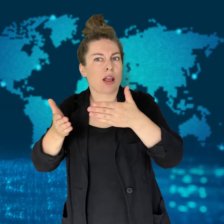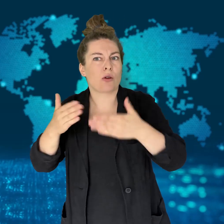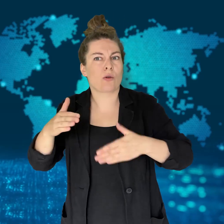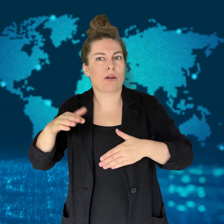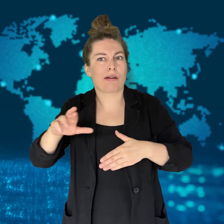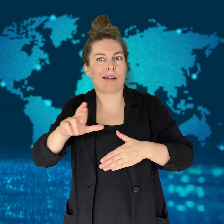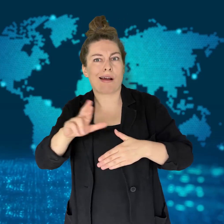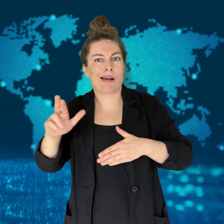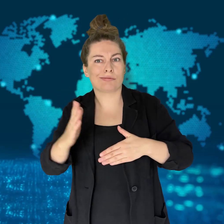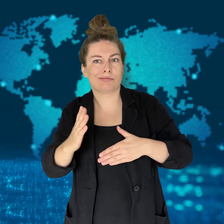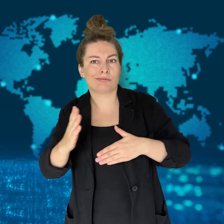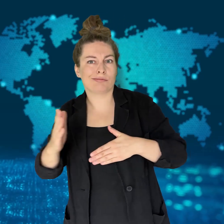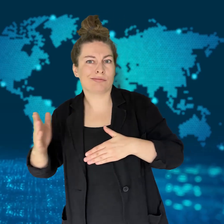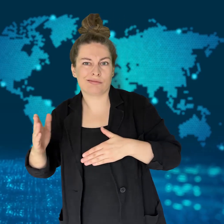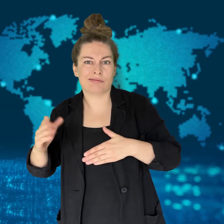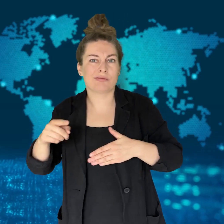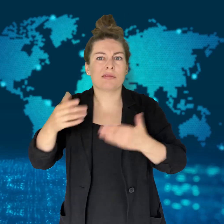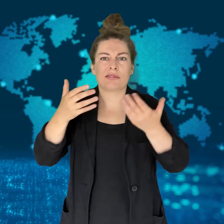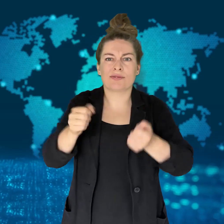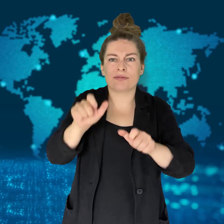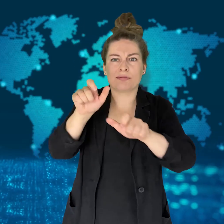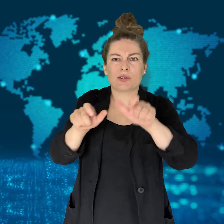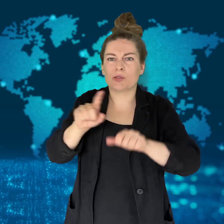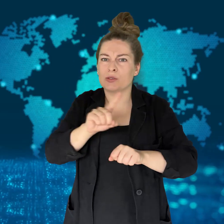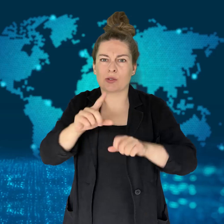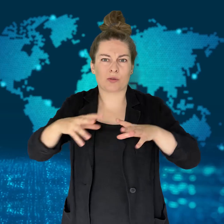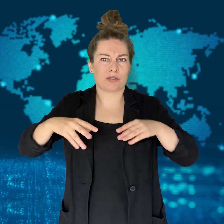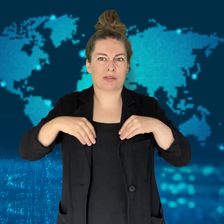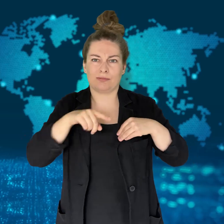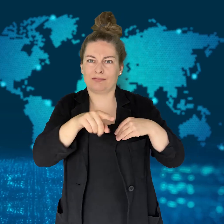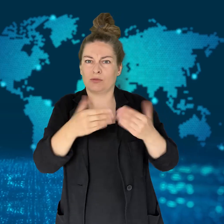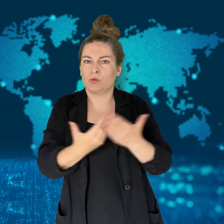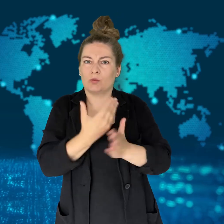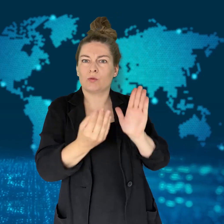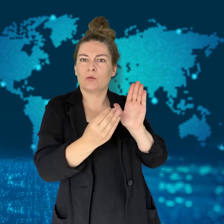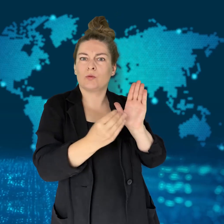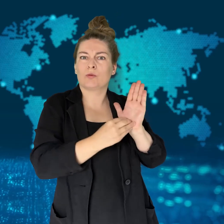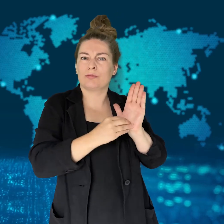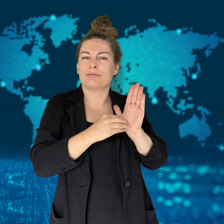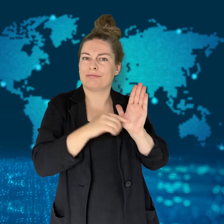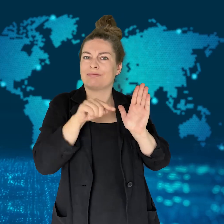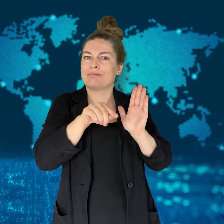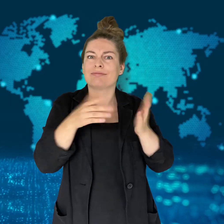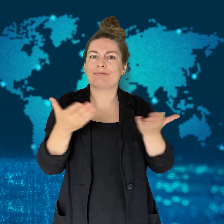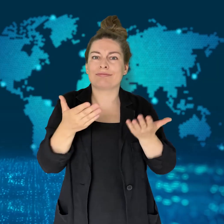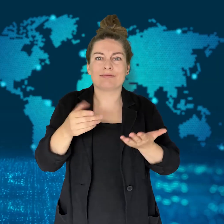Those disagreeing with the law say it is infringing